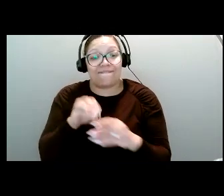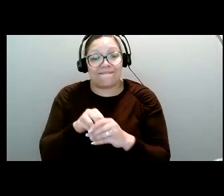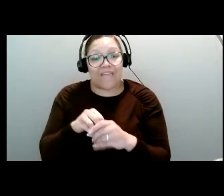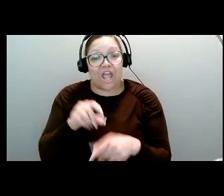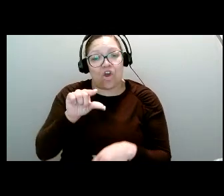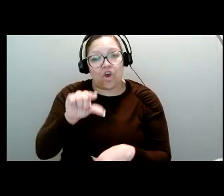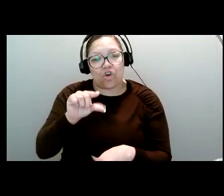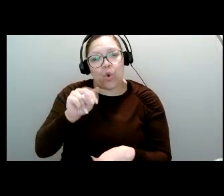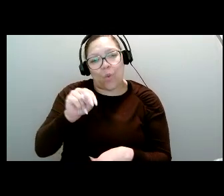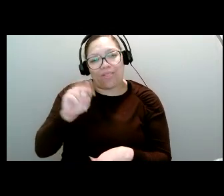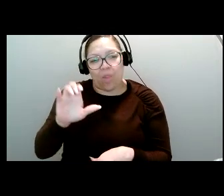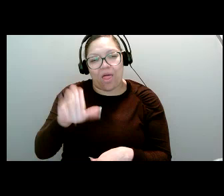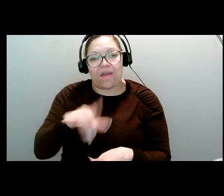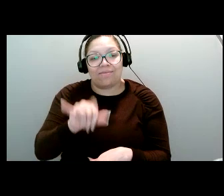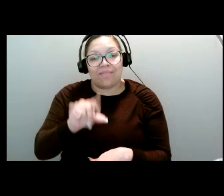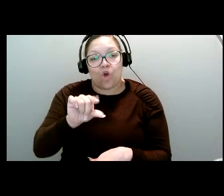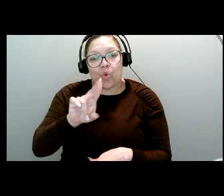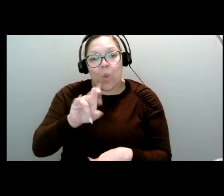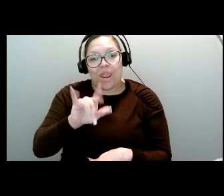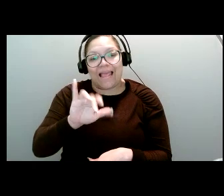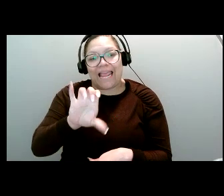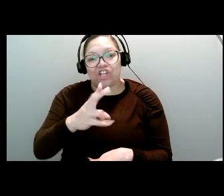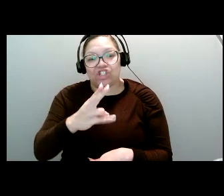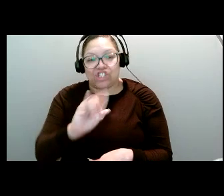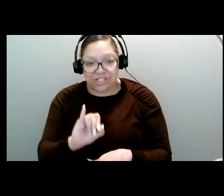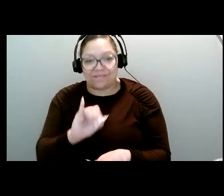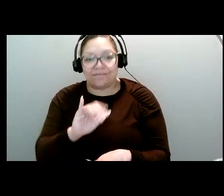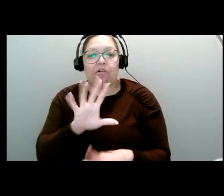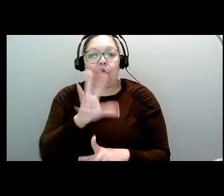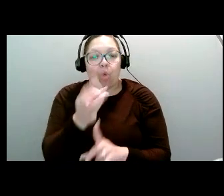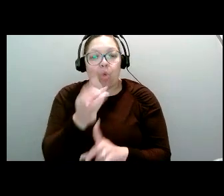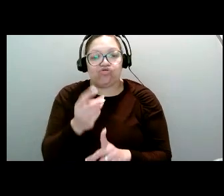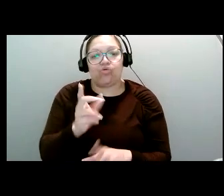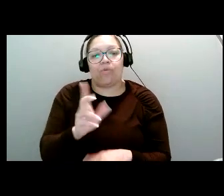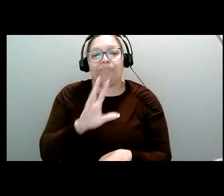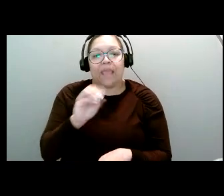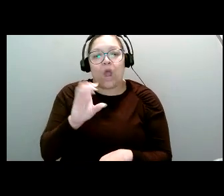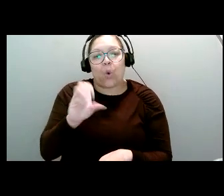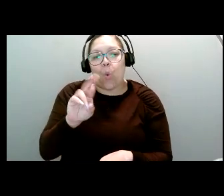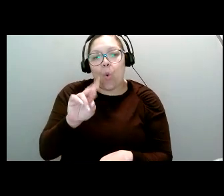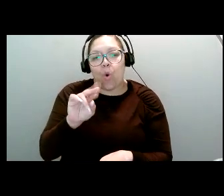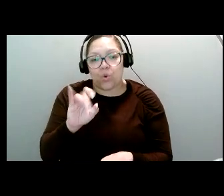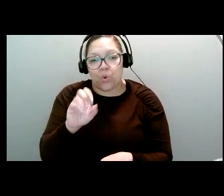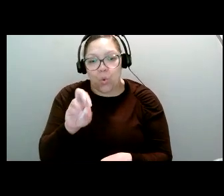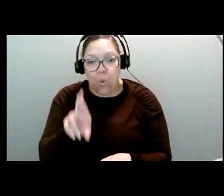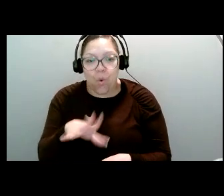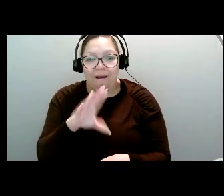Revolution National Heritage Corridor, and we have Blue Ridge National Heritage Area. Next slide please.